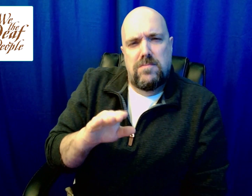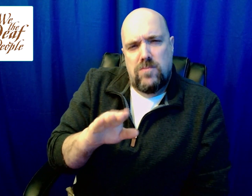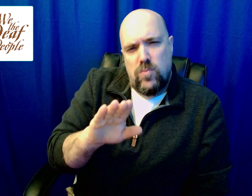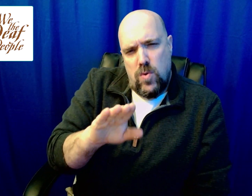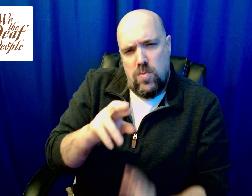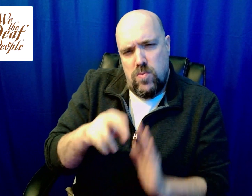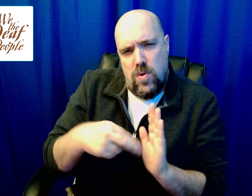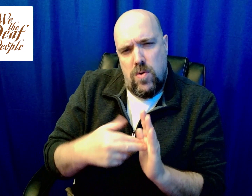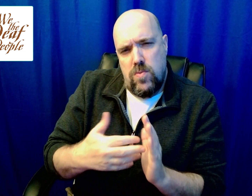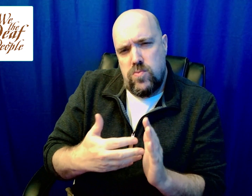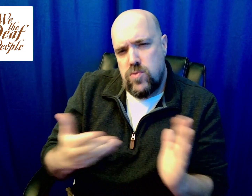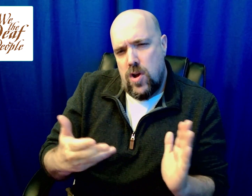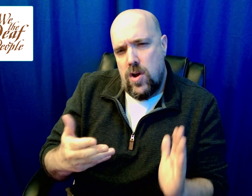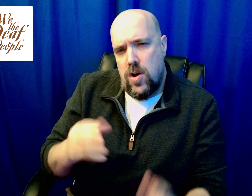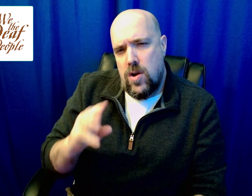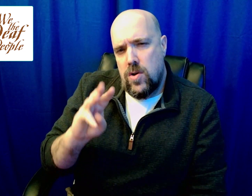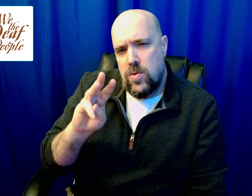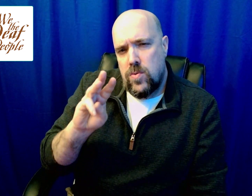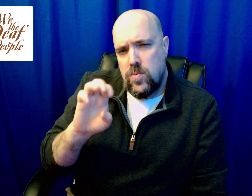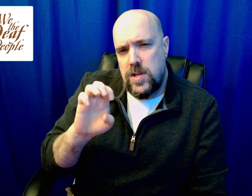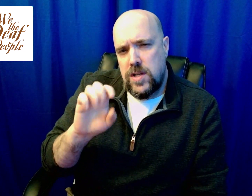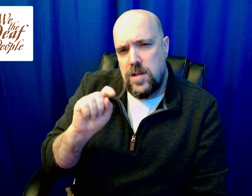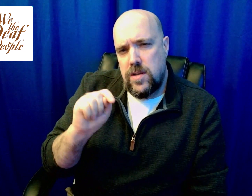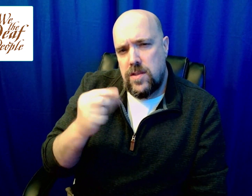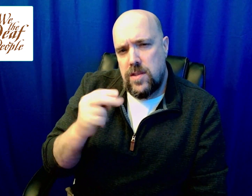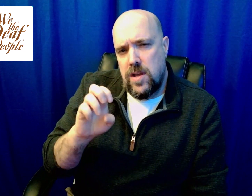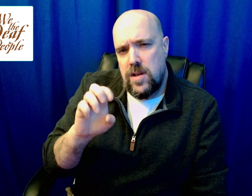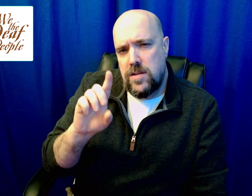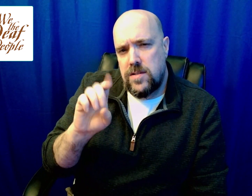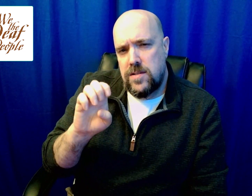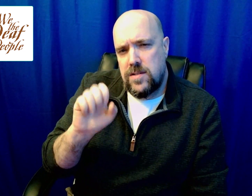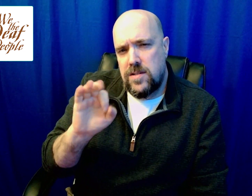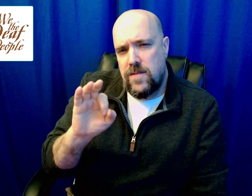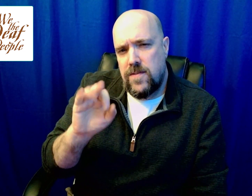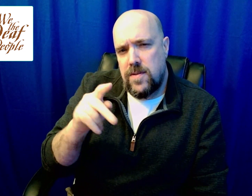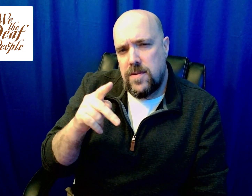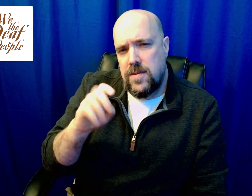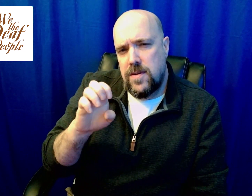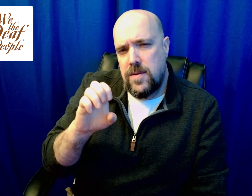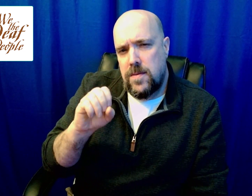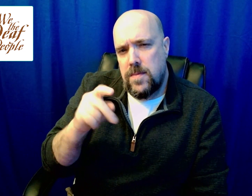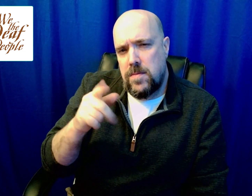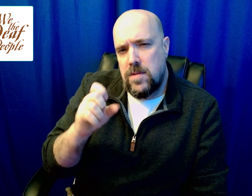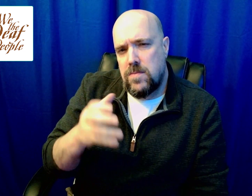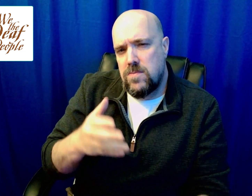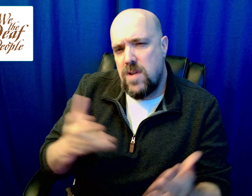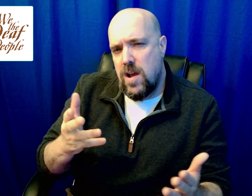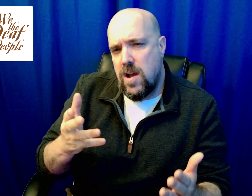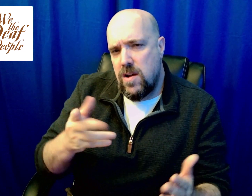Your role with We the Deaf People. What is it?